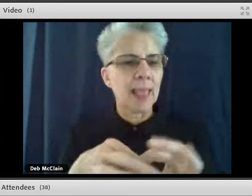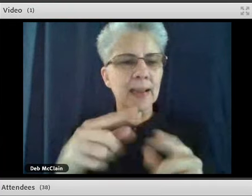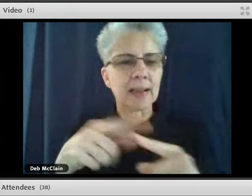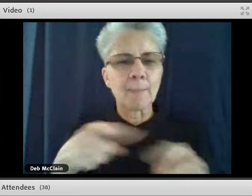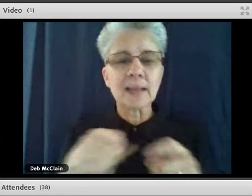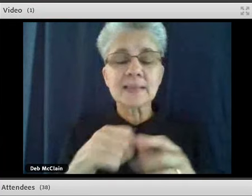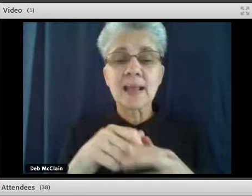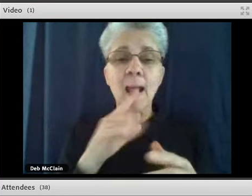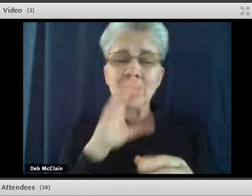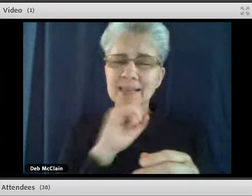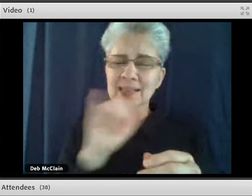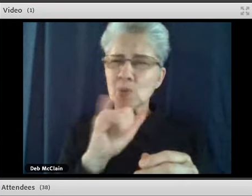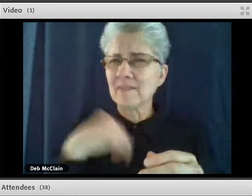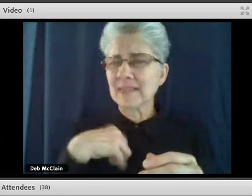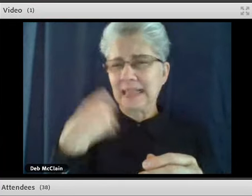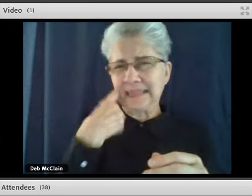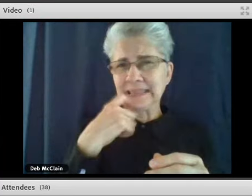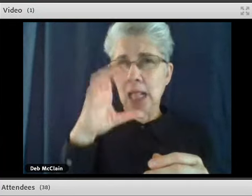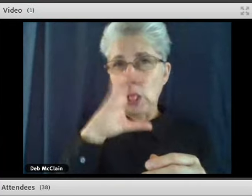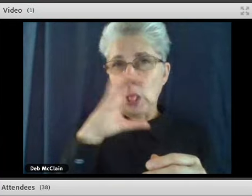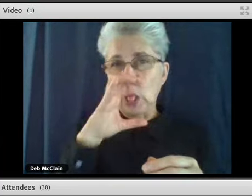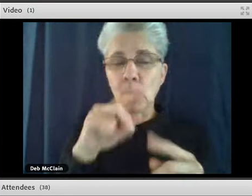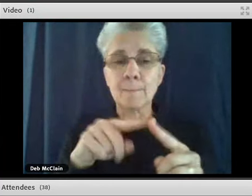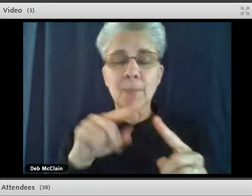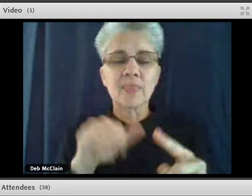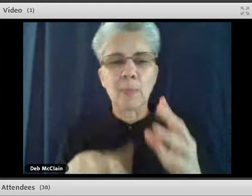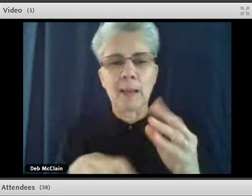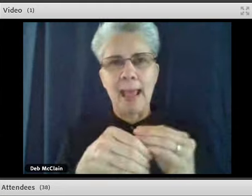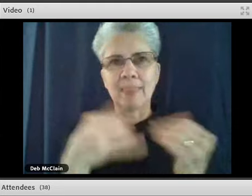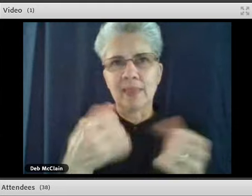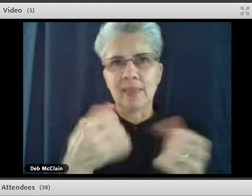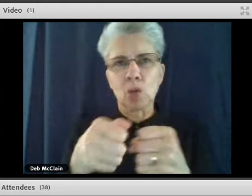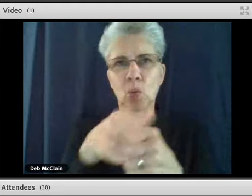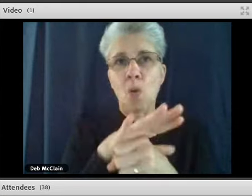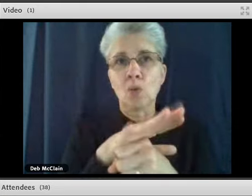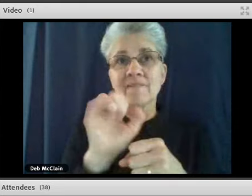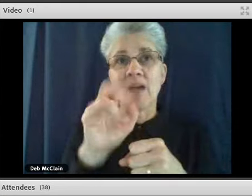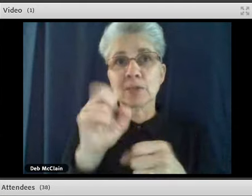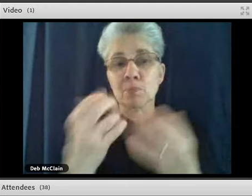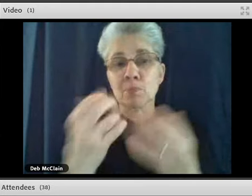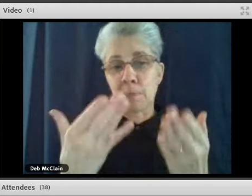And I'm guessing, too -- I haven't looked recently -- but I'm guessing that they would add the coronavirus, as well.